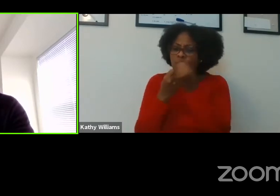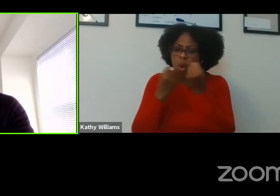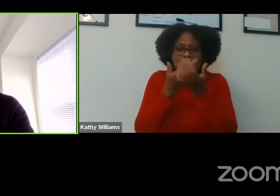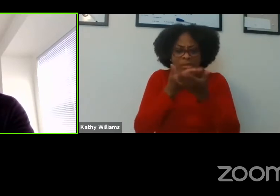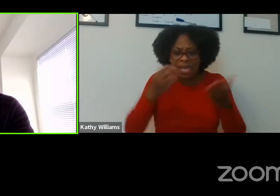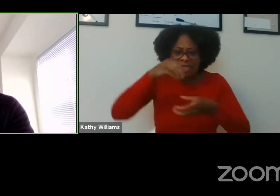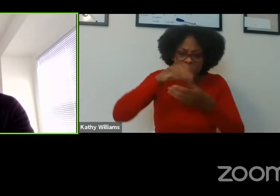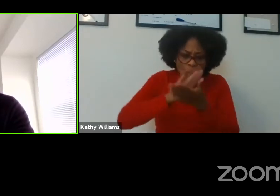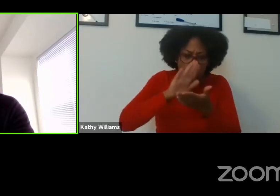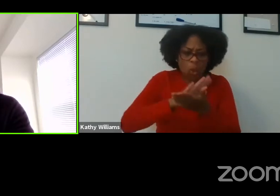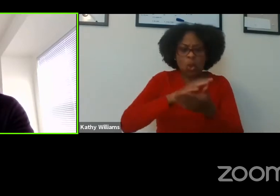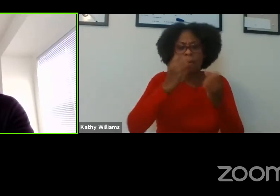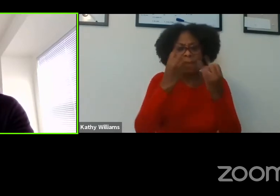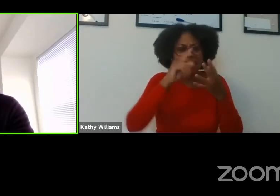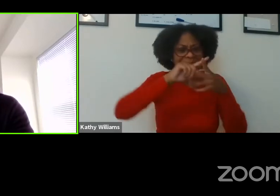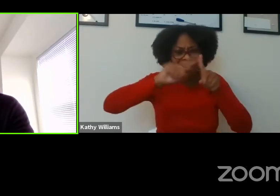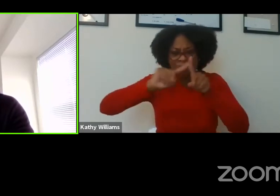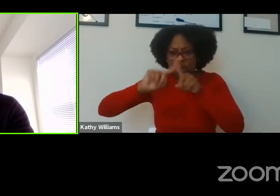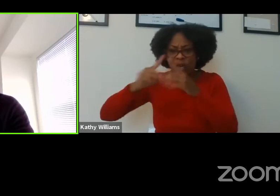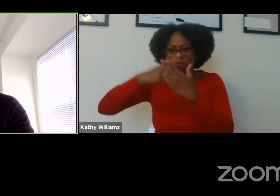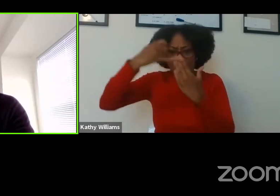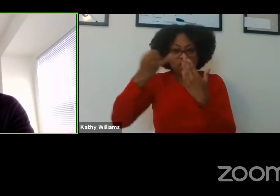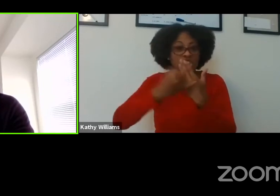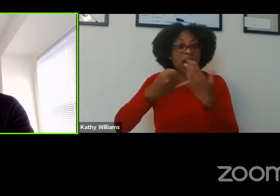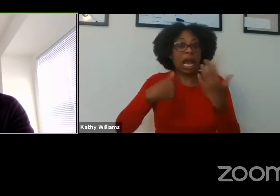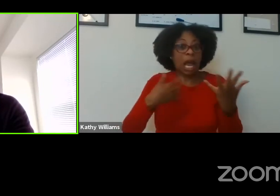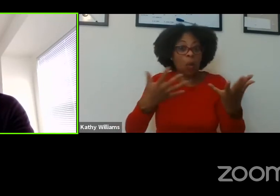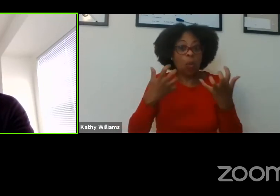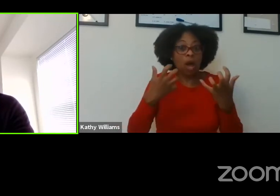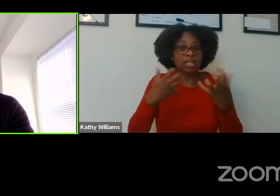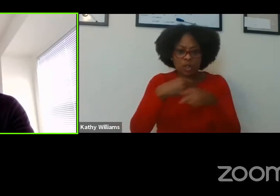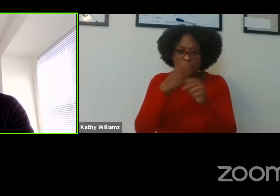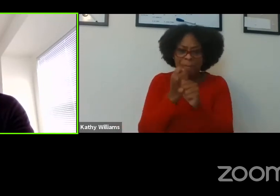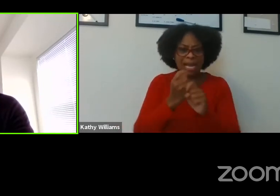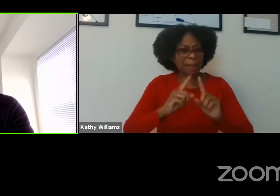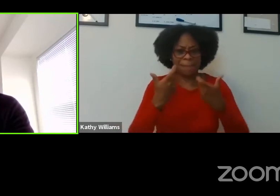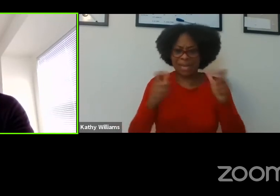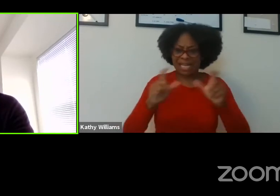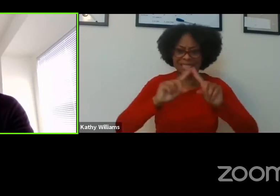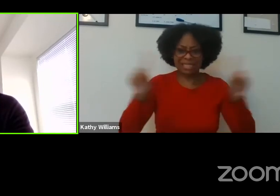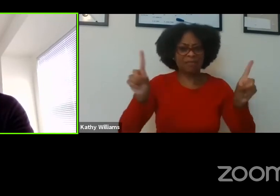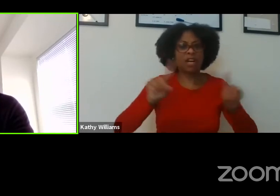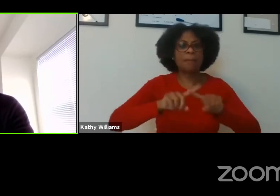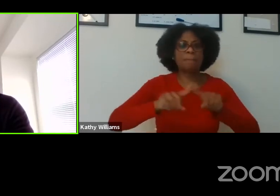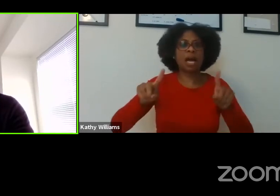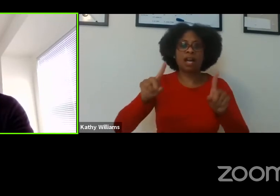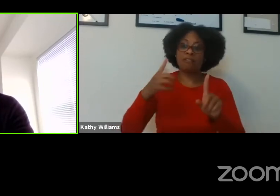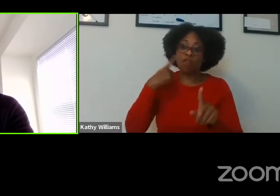all of these different projects, I wanted to make a difference. Like in order for me to make an impact, this was the best way for me to reach